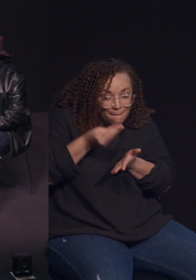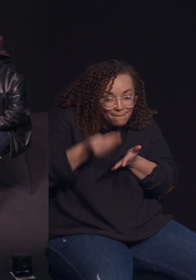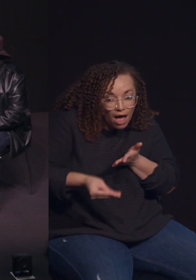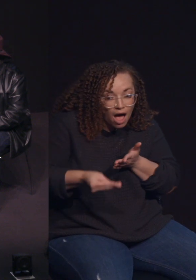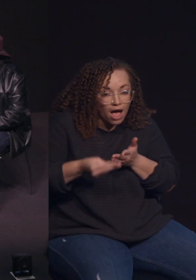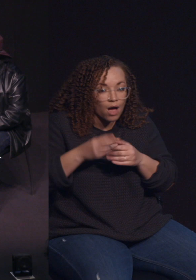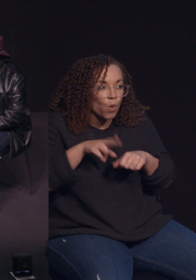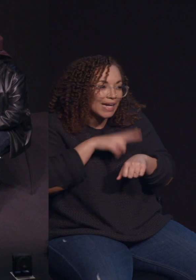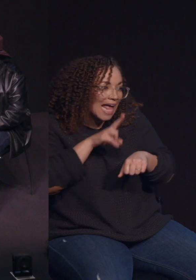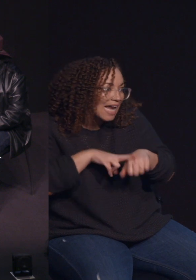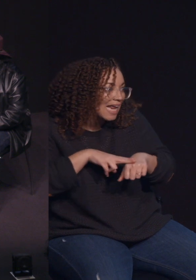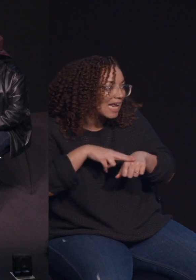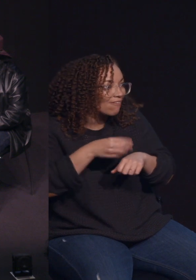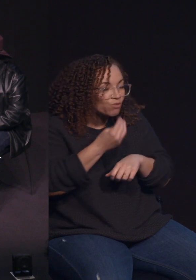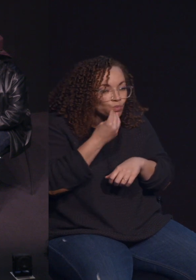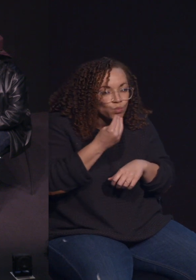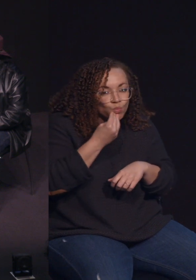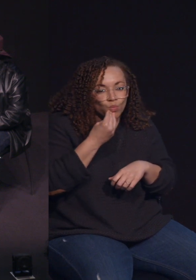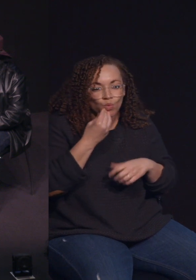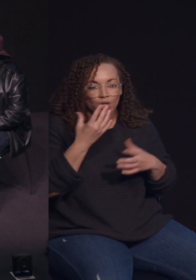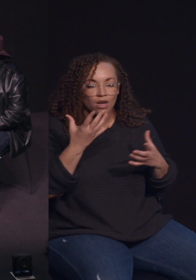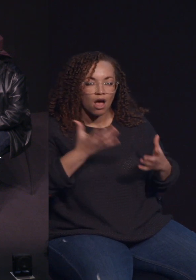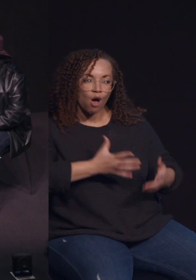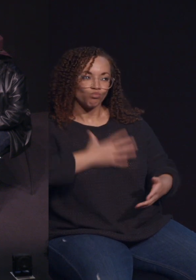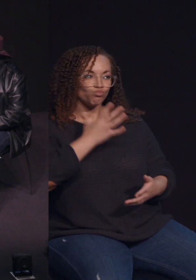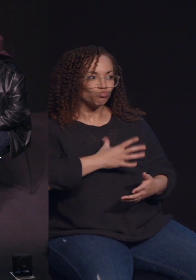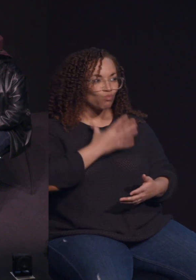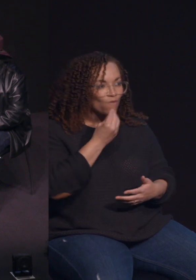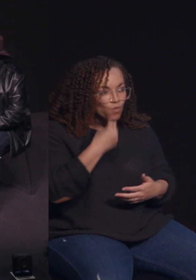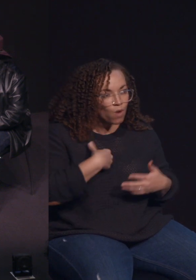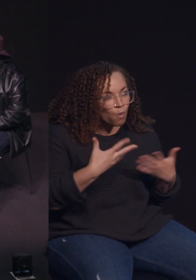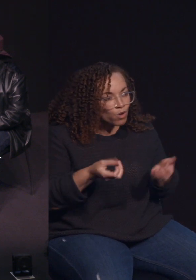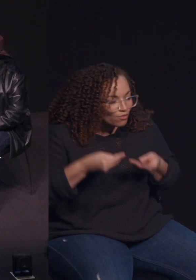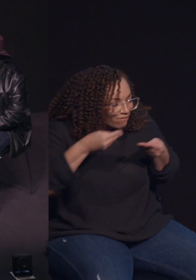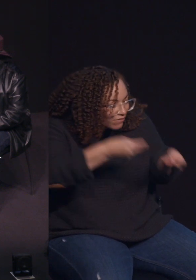good-quality food that I wanna feed my child, my first child.